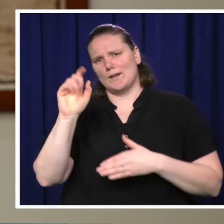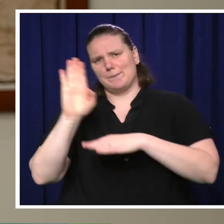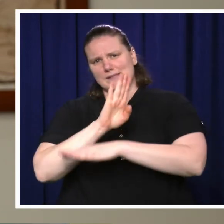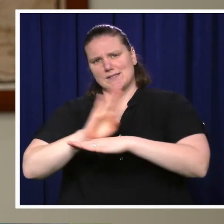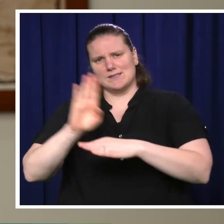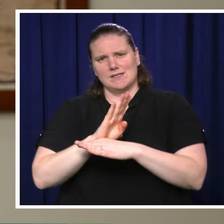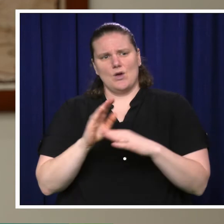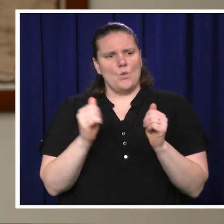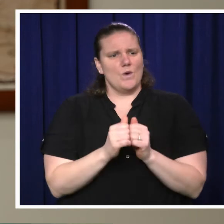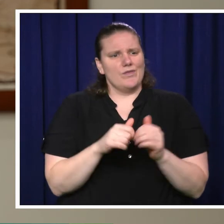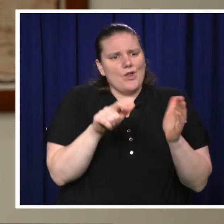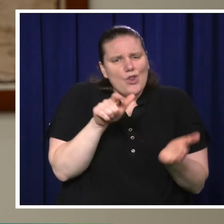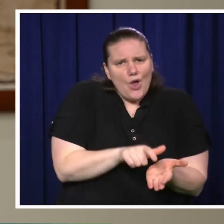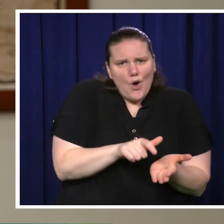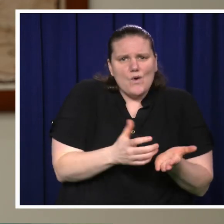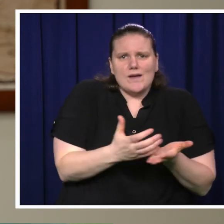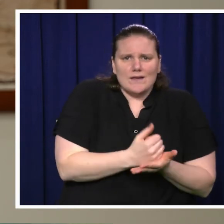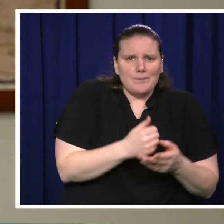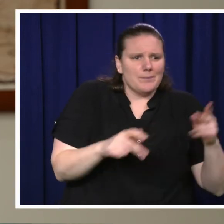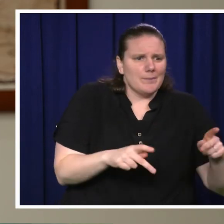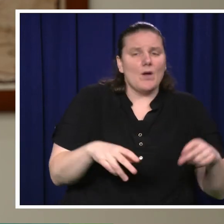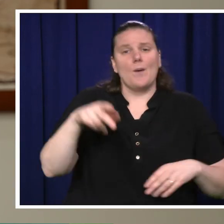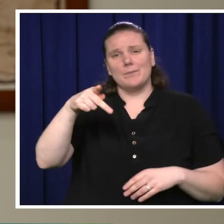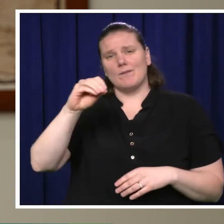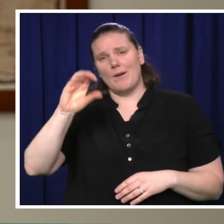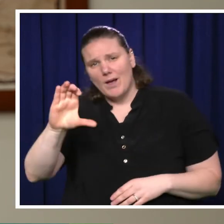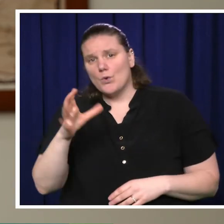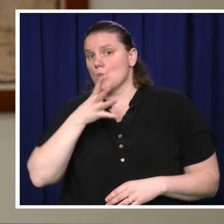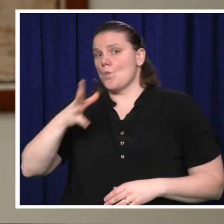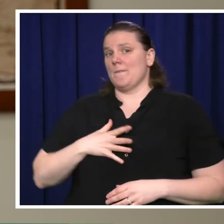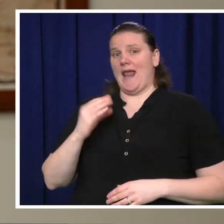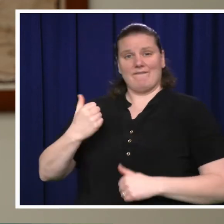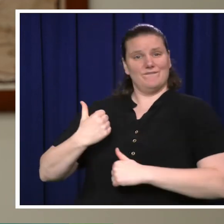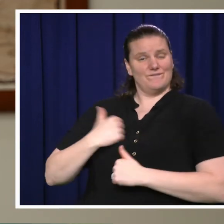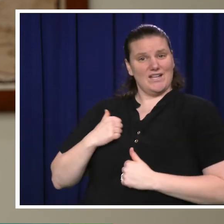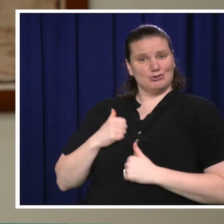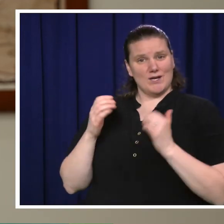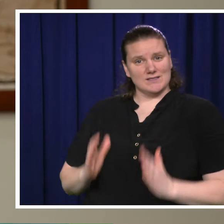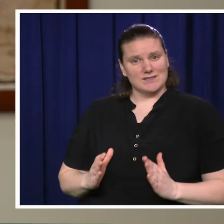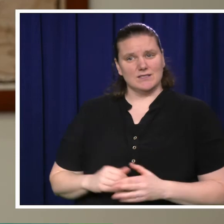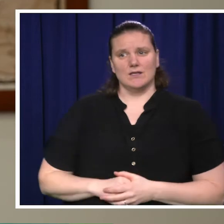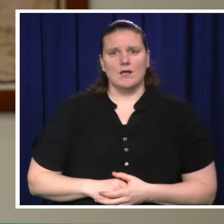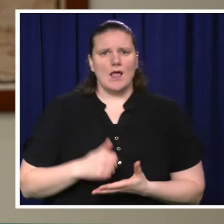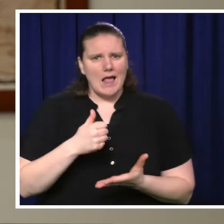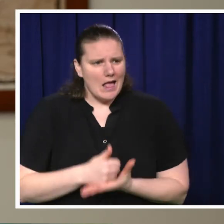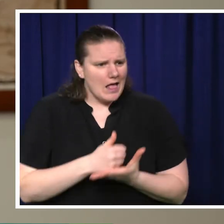over two hundred and twenty businesses owned by low income persons, persons of color, women and veterans.